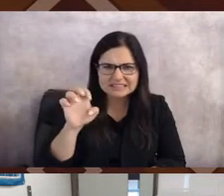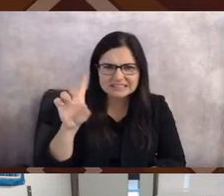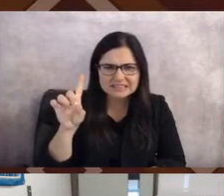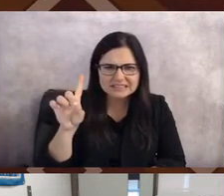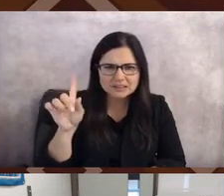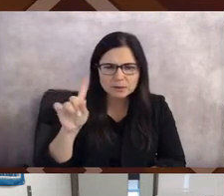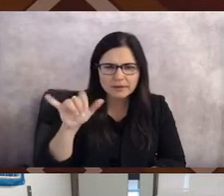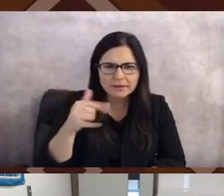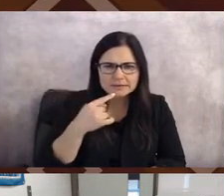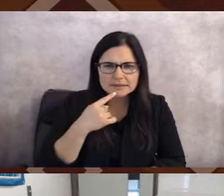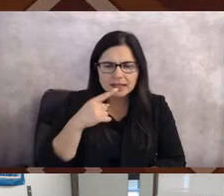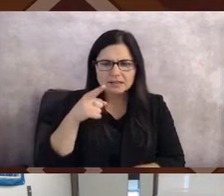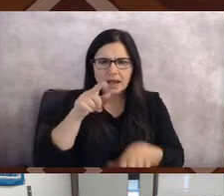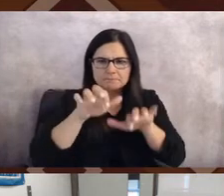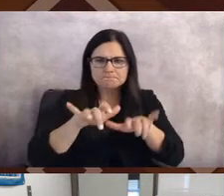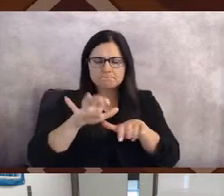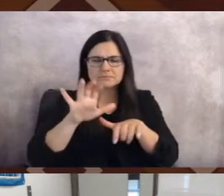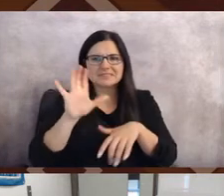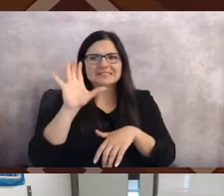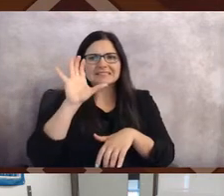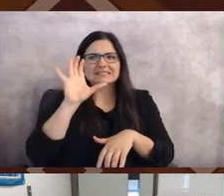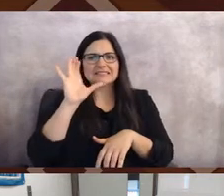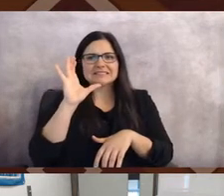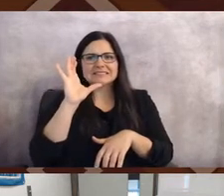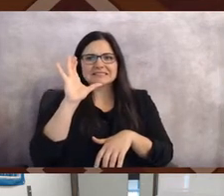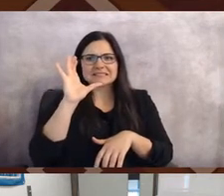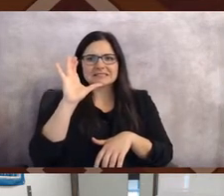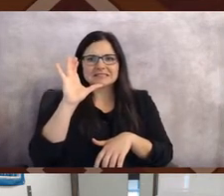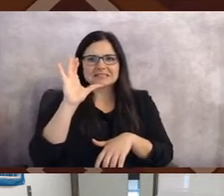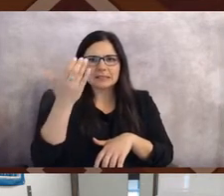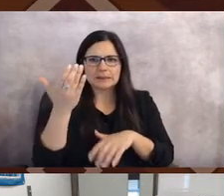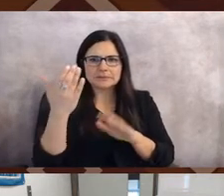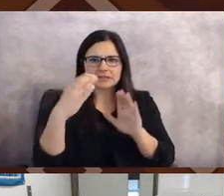you're the one that wrote that. Yeah, I think sorry for that.